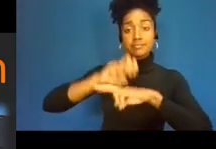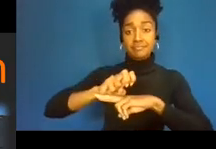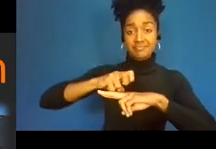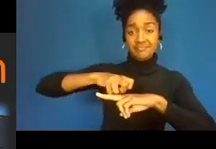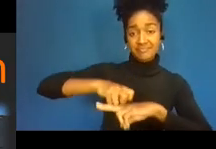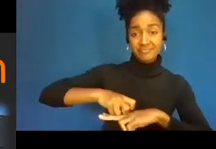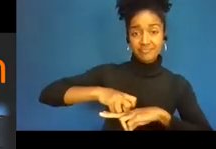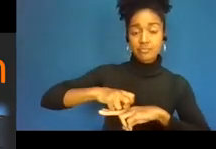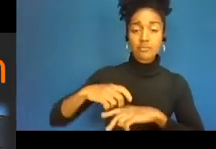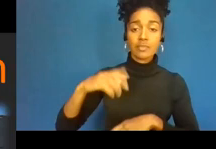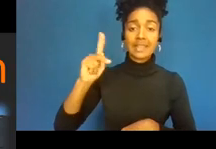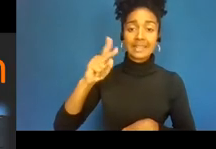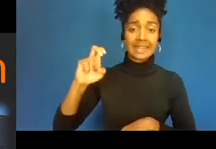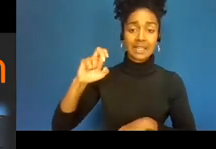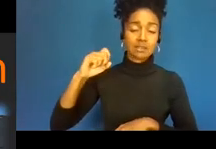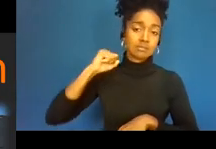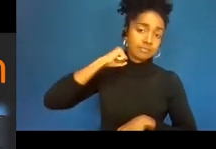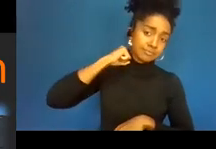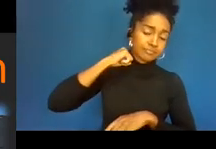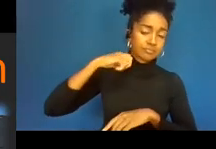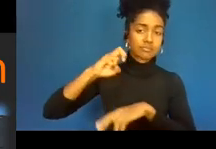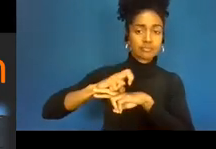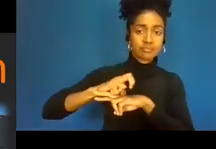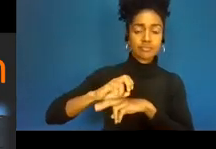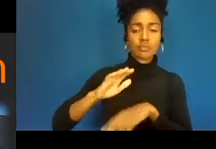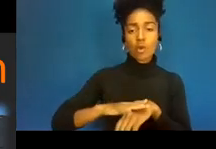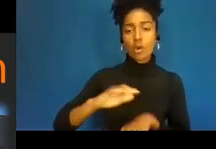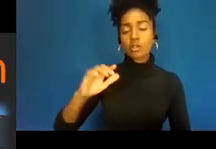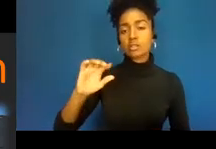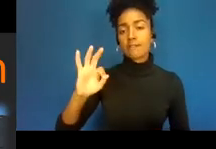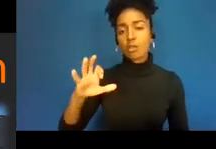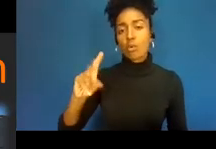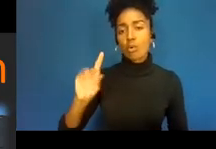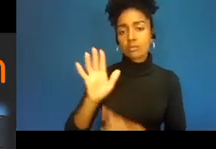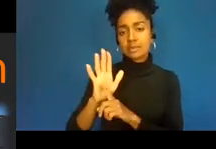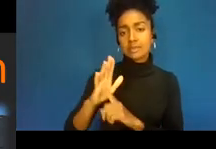And you know, that's difficult really even to talk about.